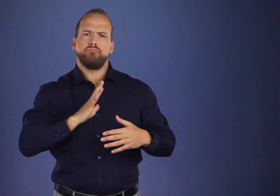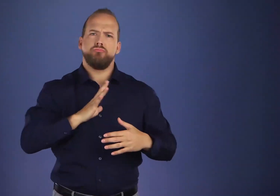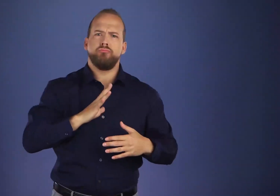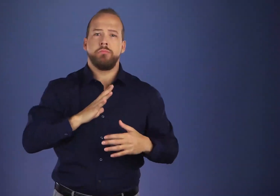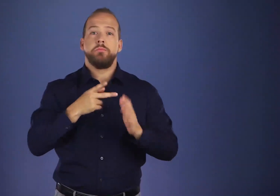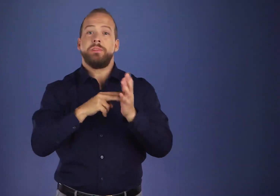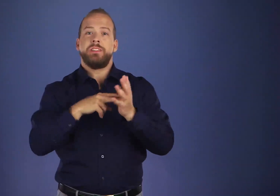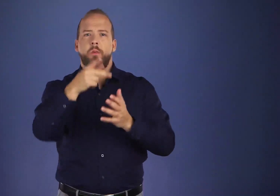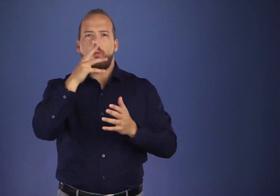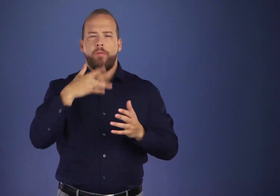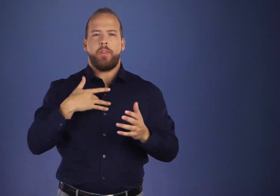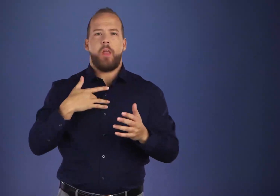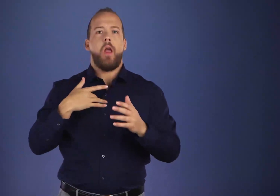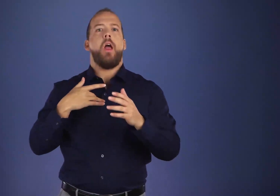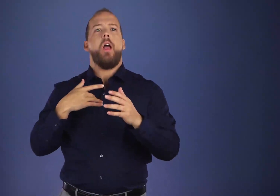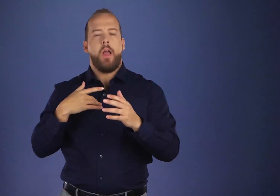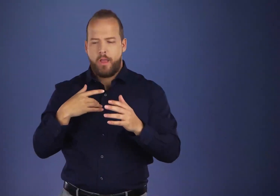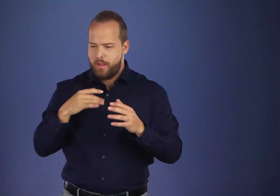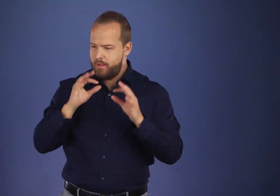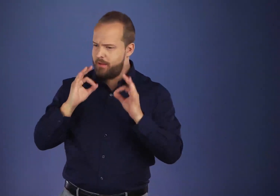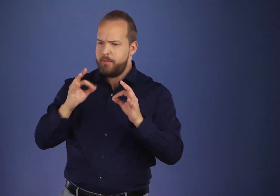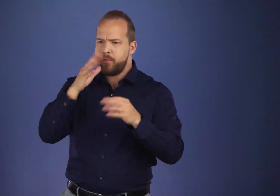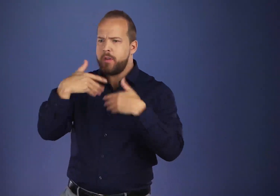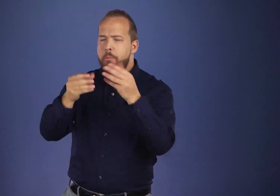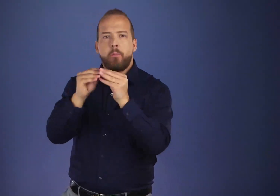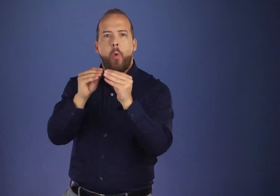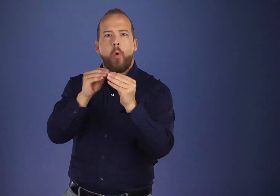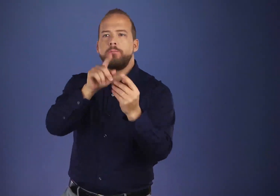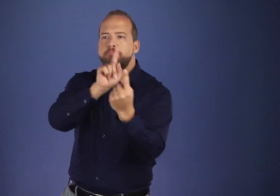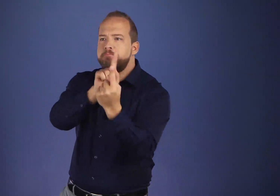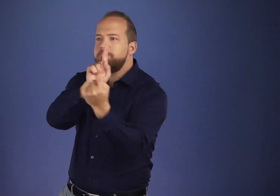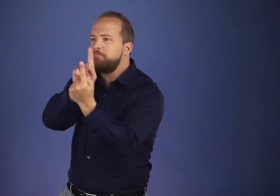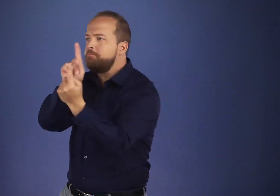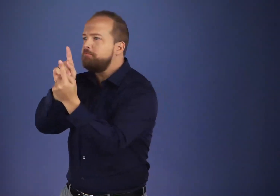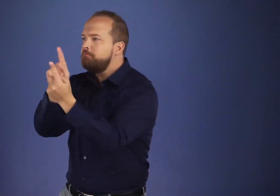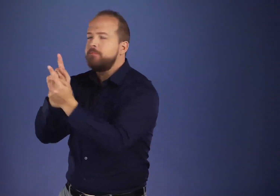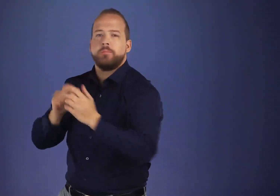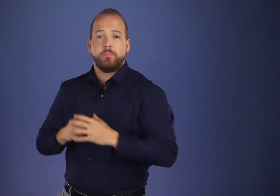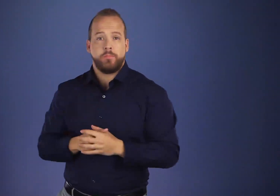when, in rare cases, we get a cool and skeptical reception.